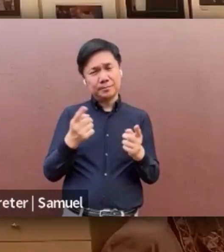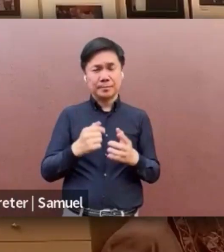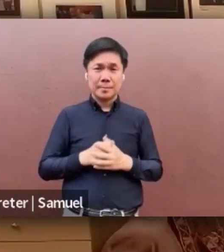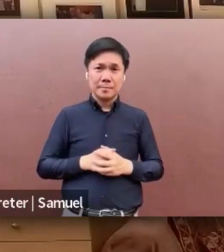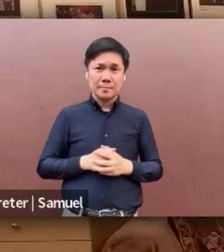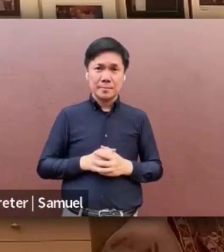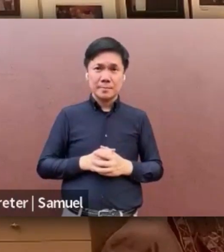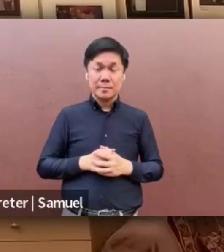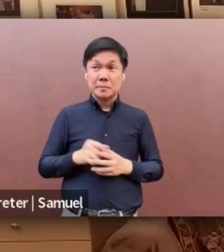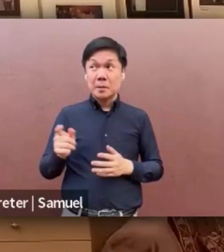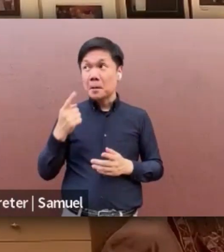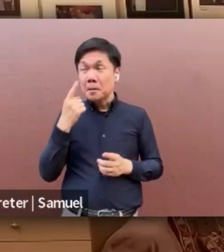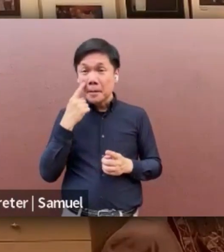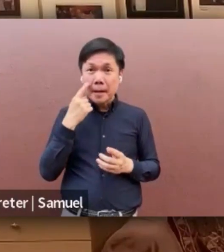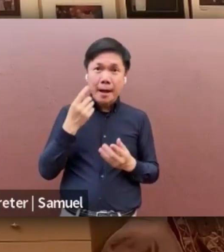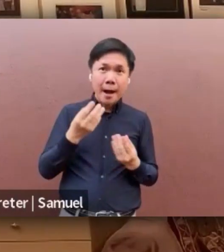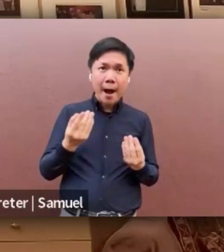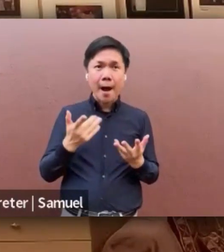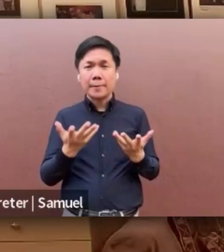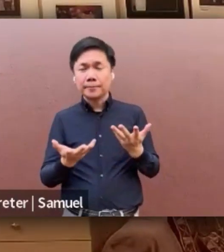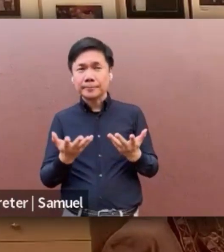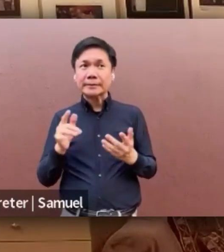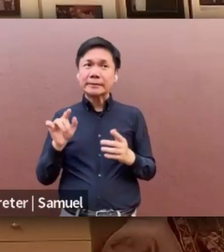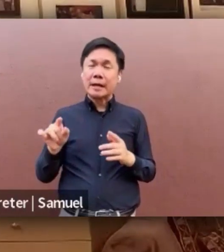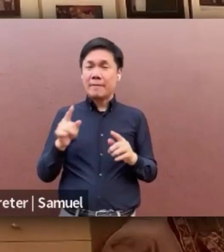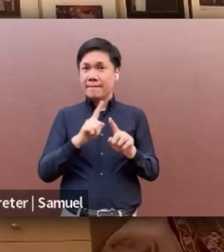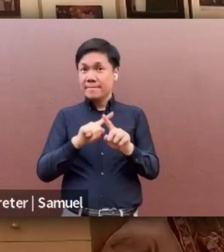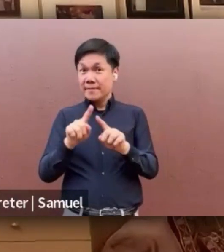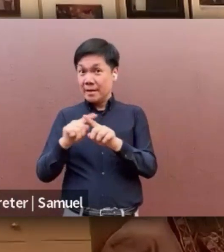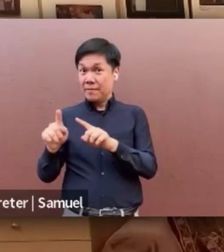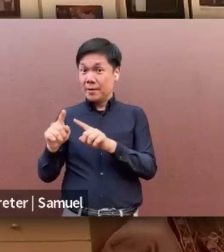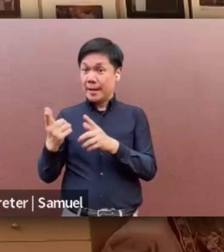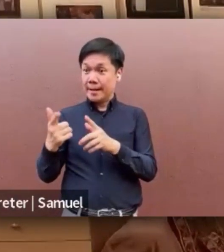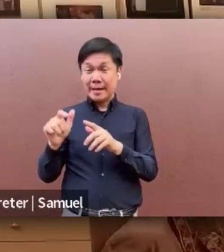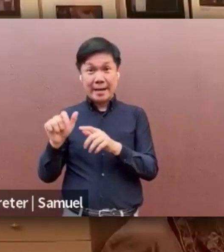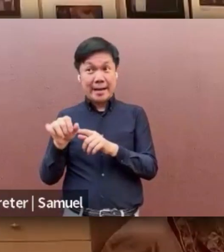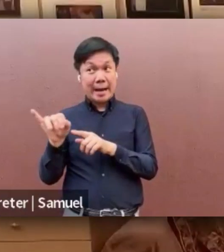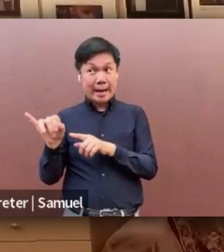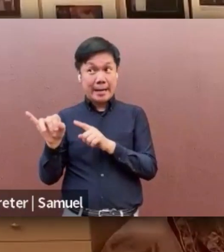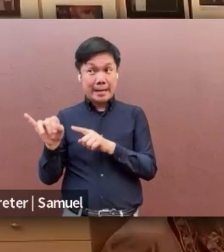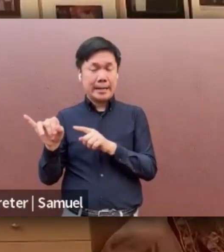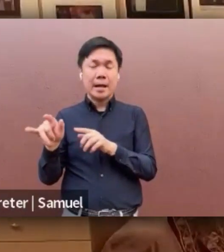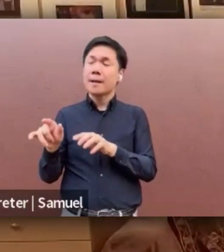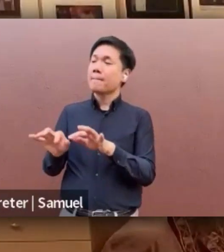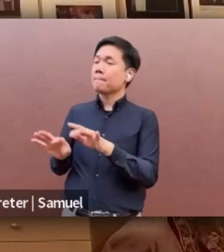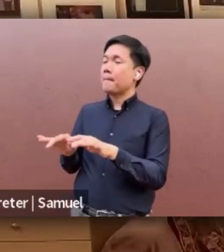But my impression is that as people experiment with the vibe coding capability and are able to